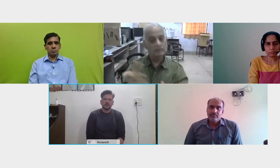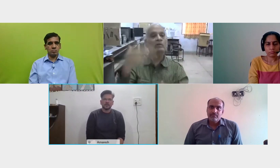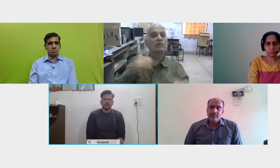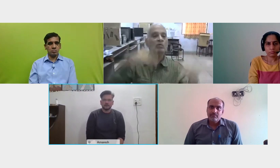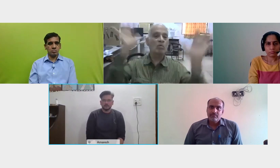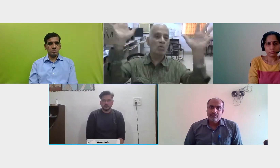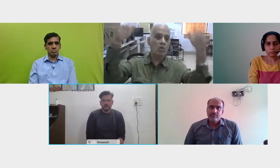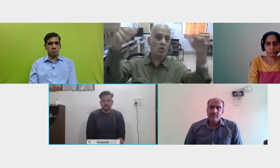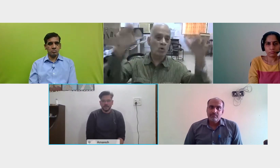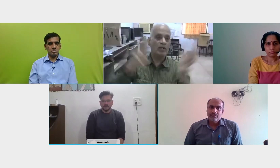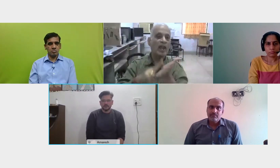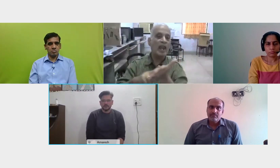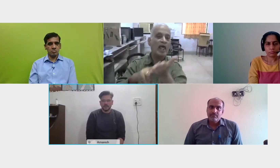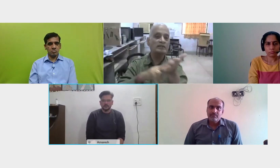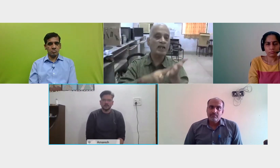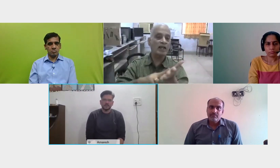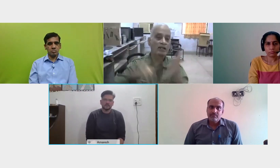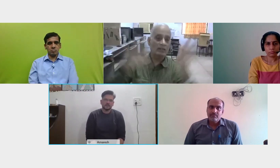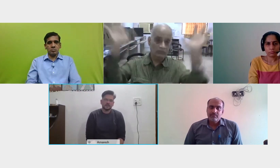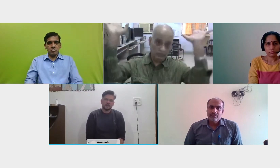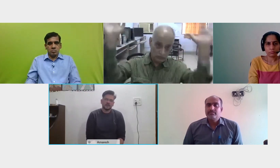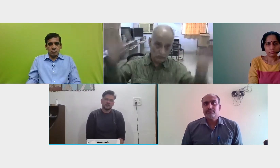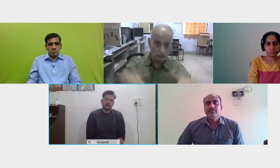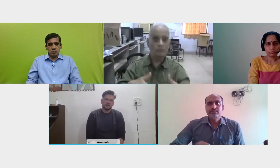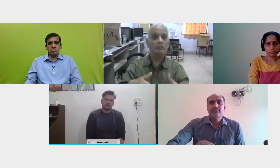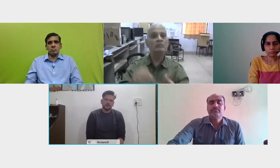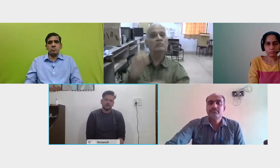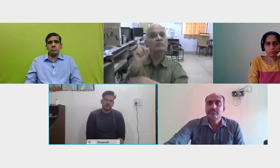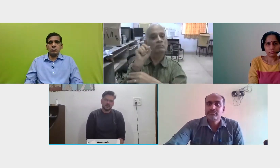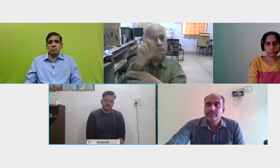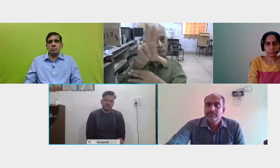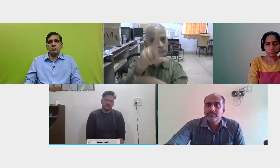we had to recognize and Amaresh had to you know like make line drawings of the collage